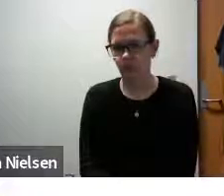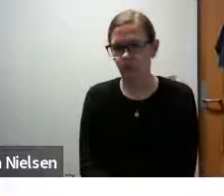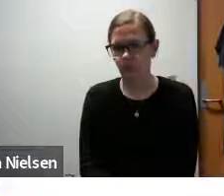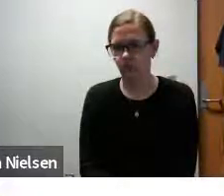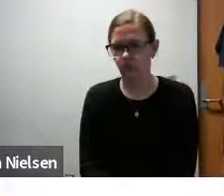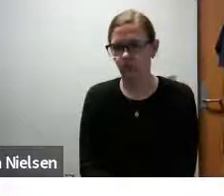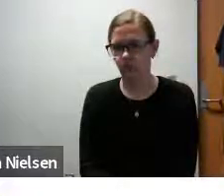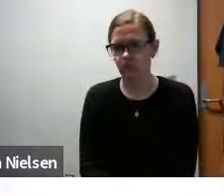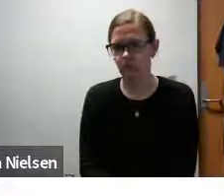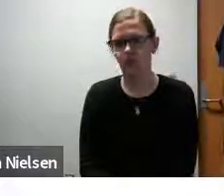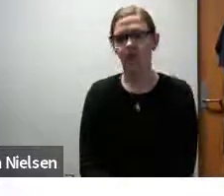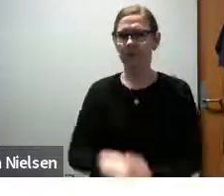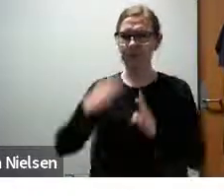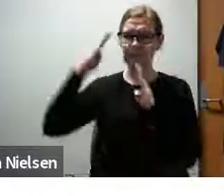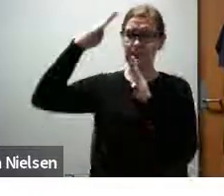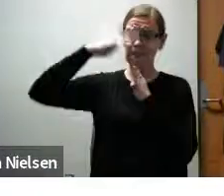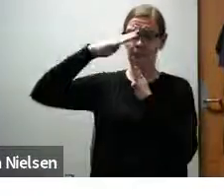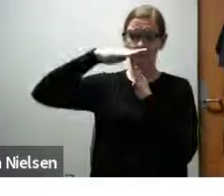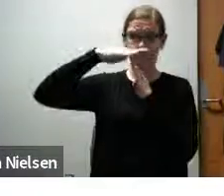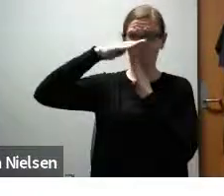Is it at the top. This land.